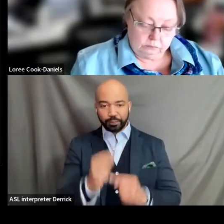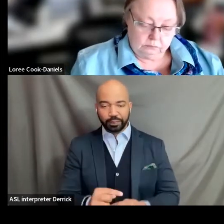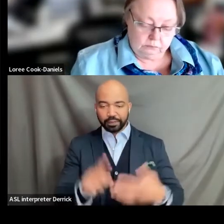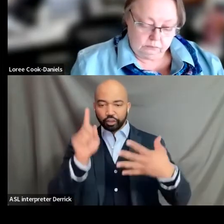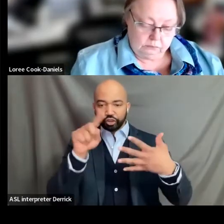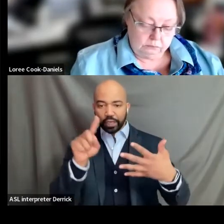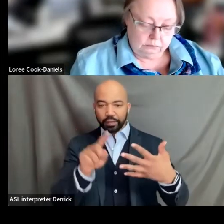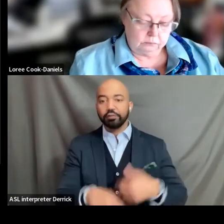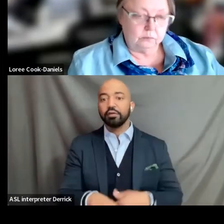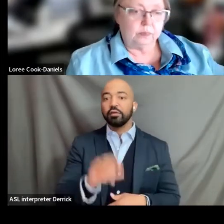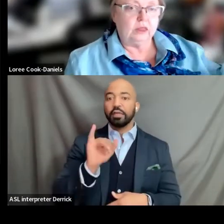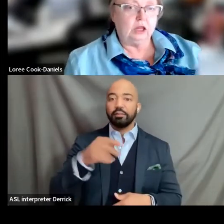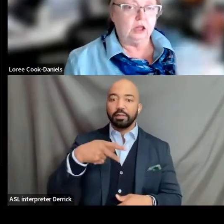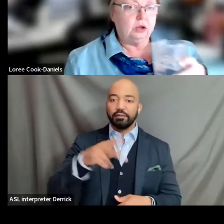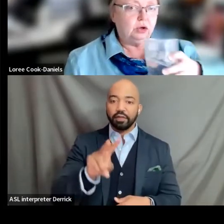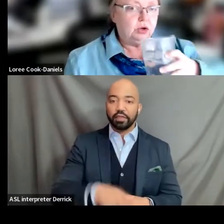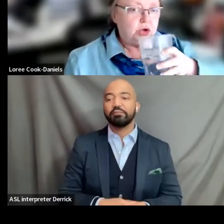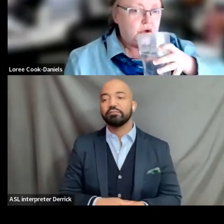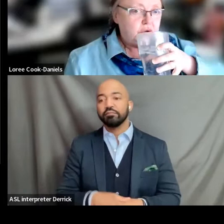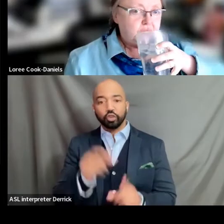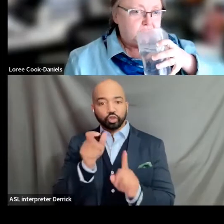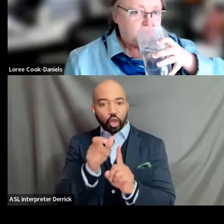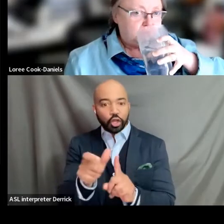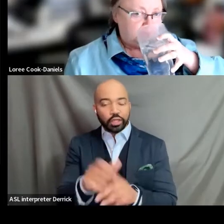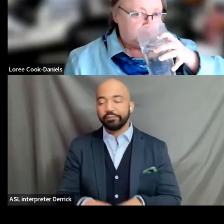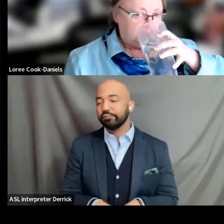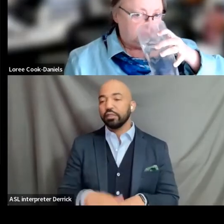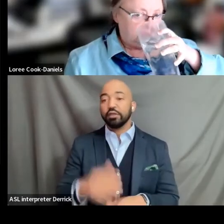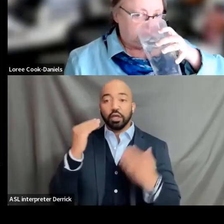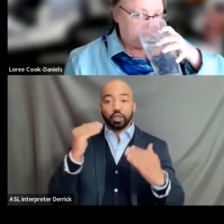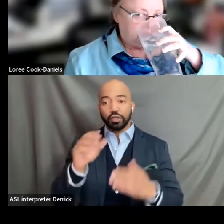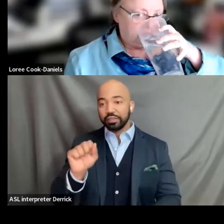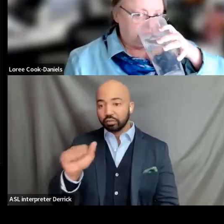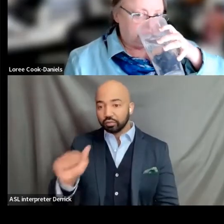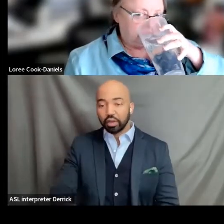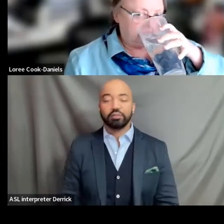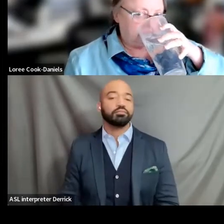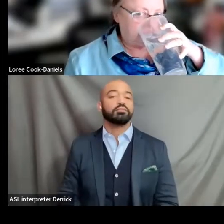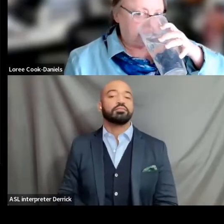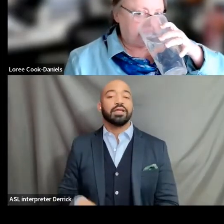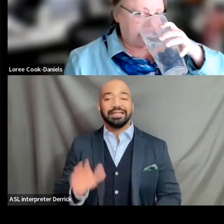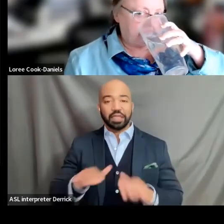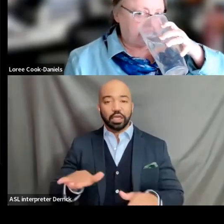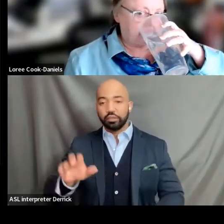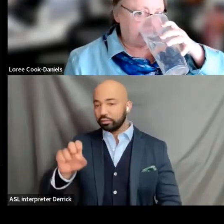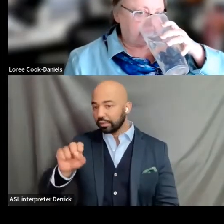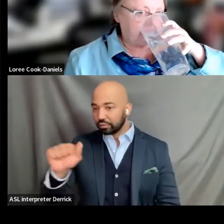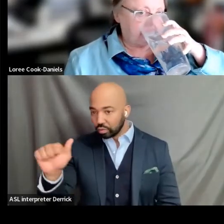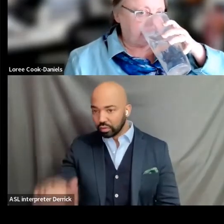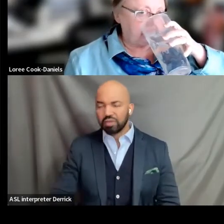stalking, dating violence, adult sexual assault and childhood sexual assault and we were really surprised that so many people